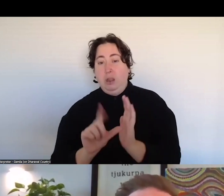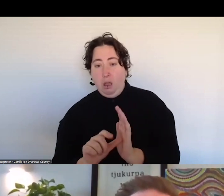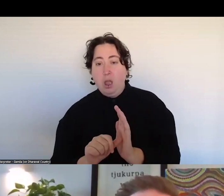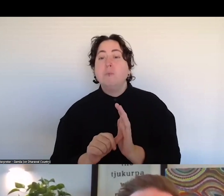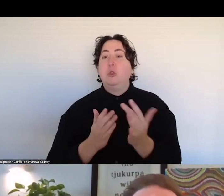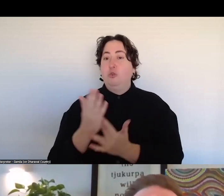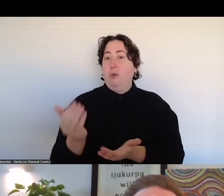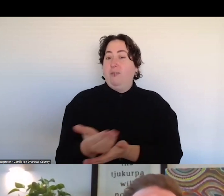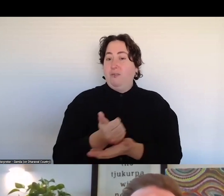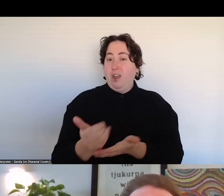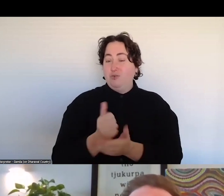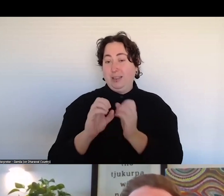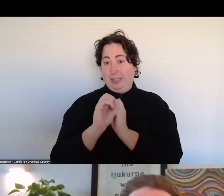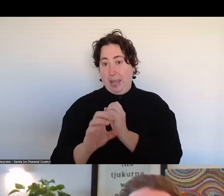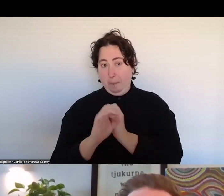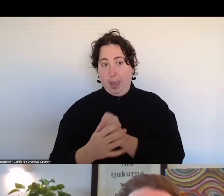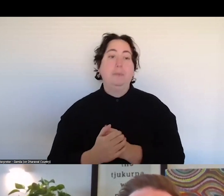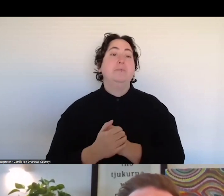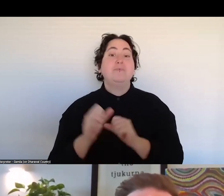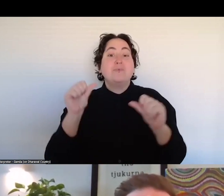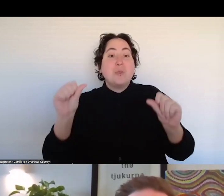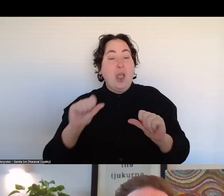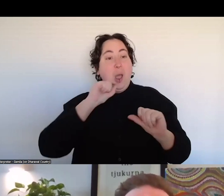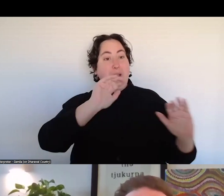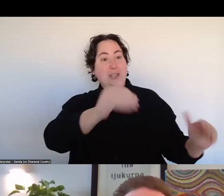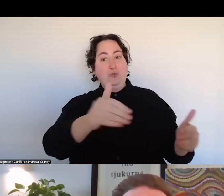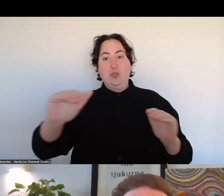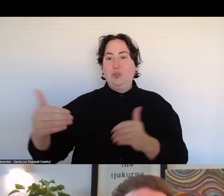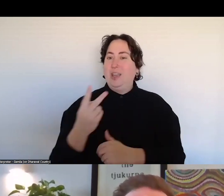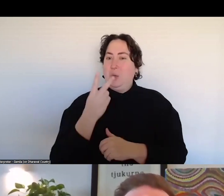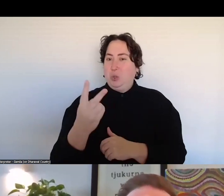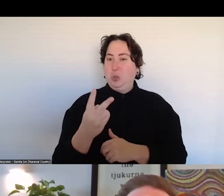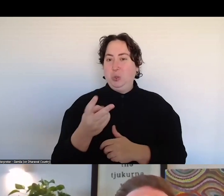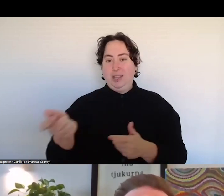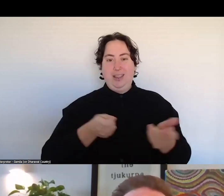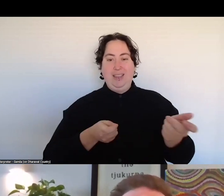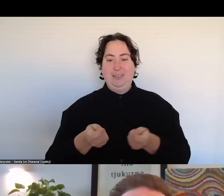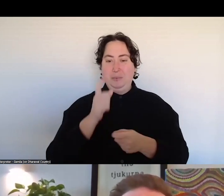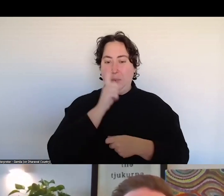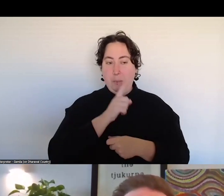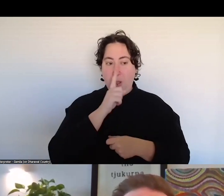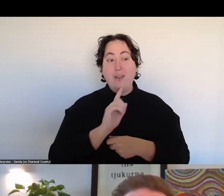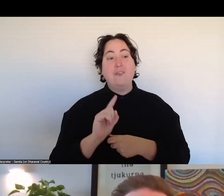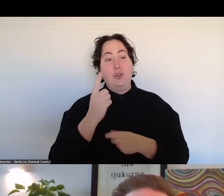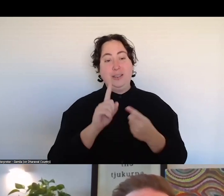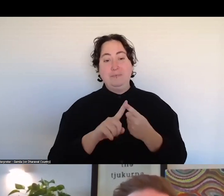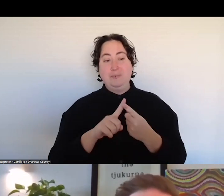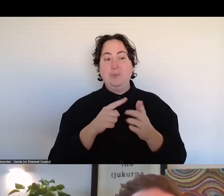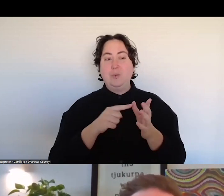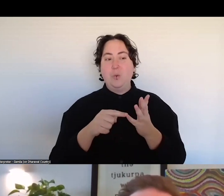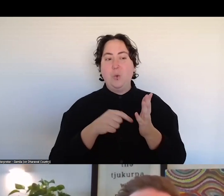that let me introduce our guests. Today we are joined by Autumn Skuthorpe,